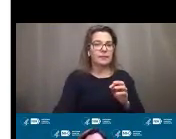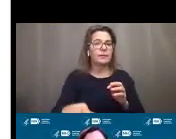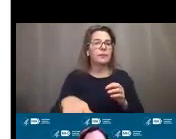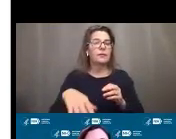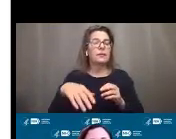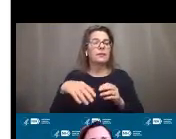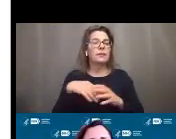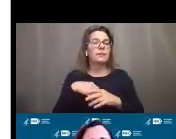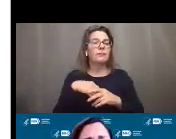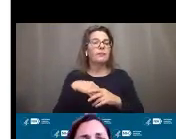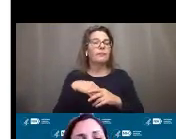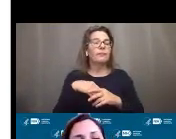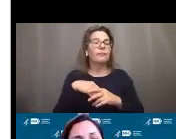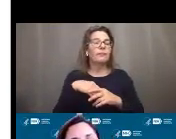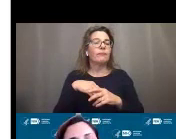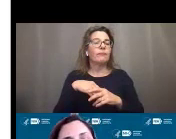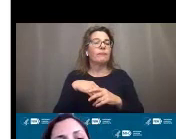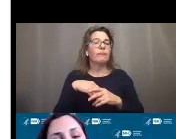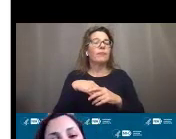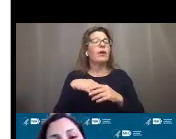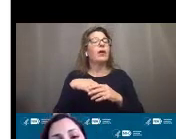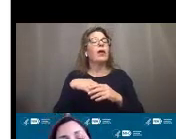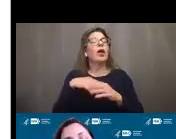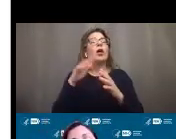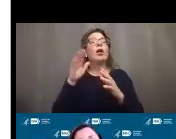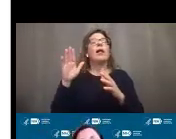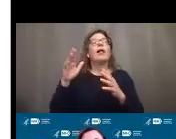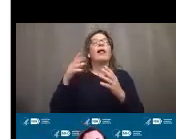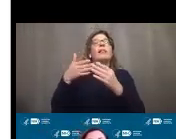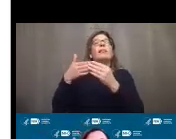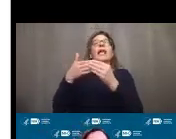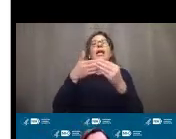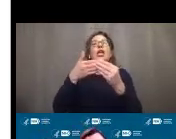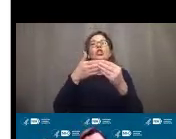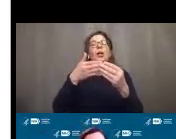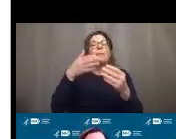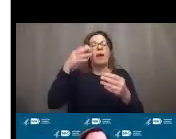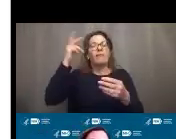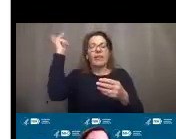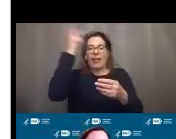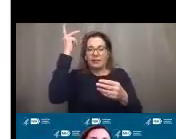I think for an established investigator, you may already be doing a lot of these things.